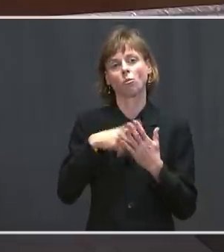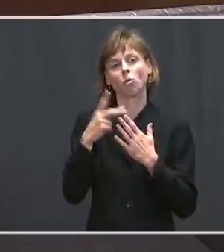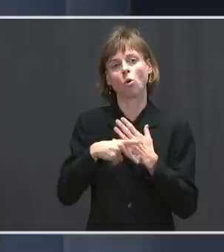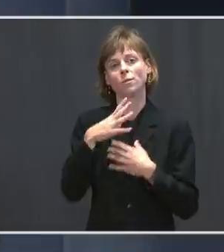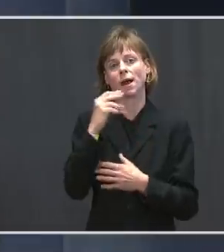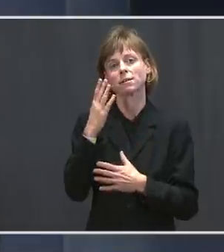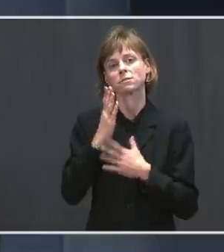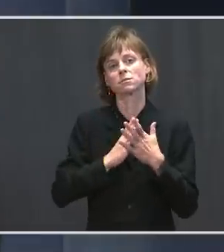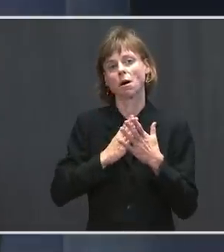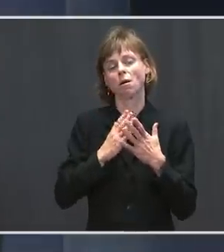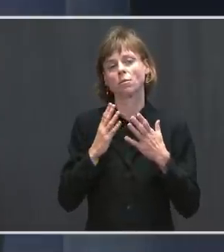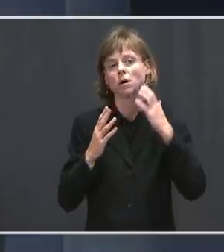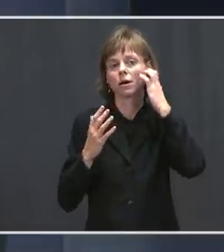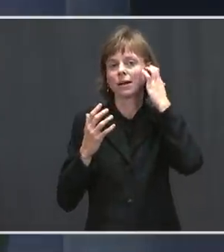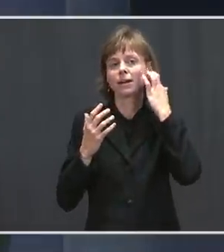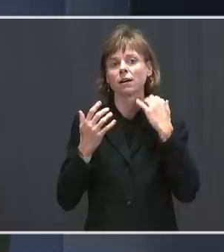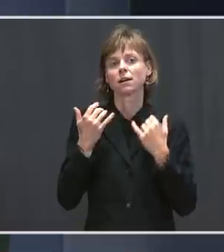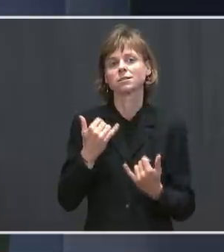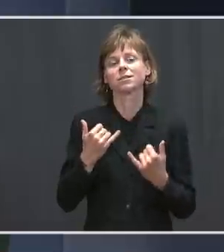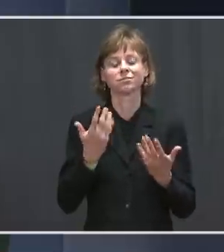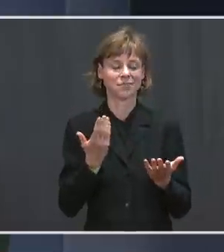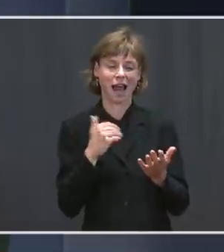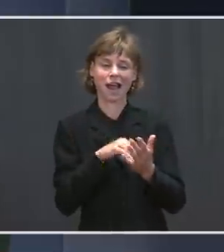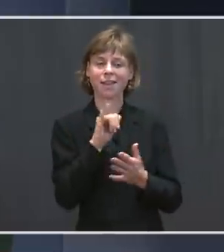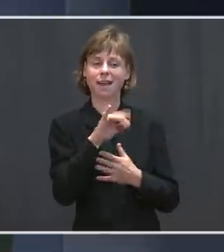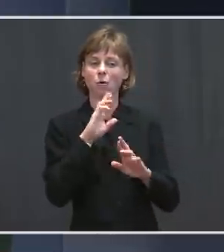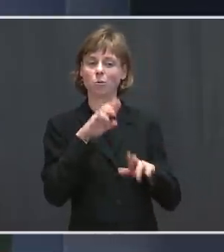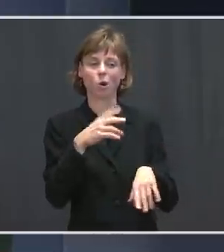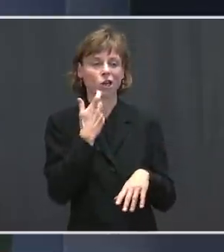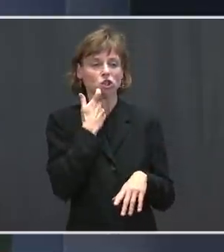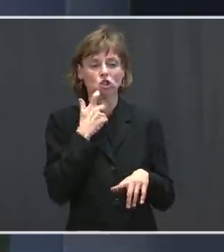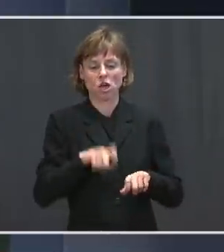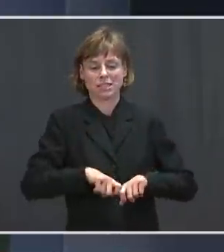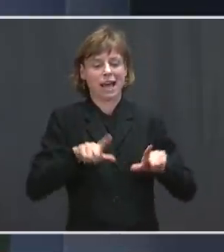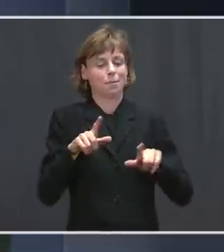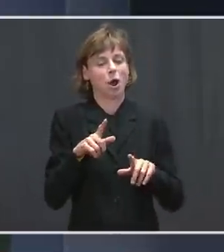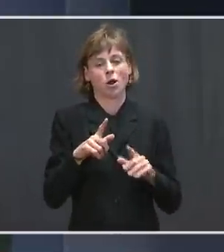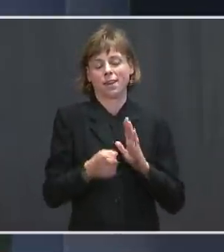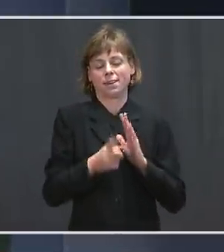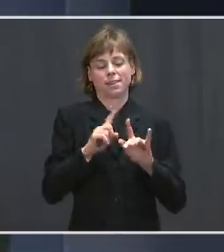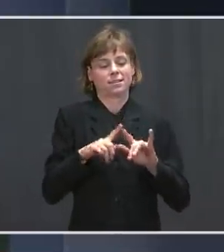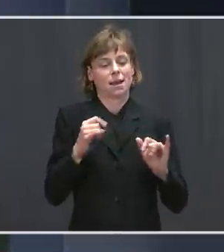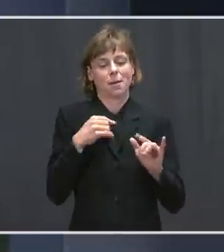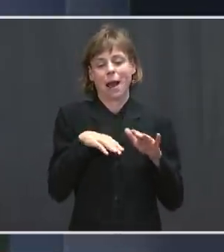Ms. Psaki: We'll, again, the reporting just came out right as I was walking out here, so I haven't talked to her economic team about it.